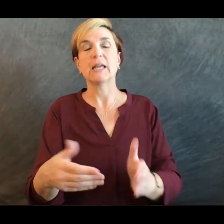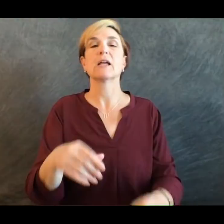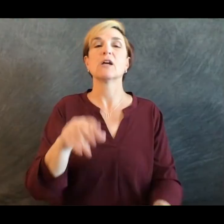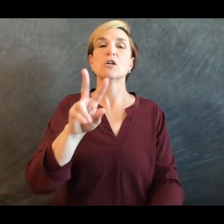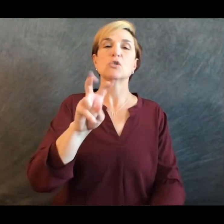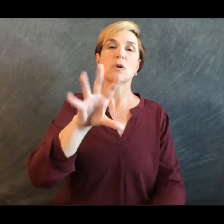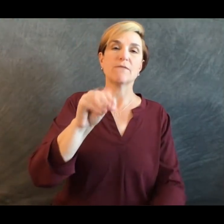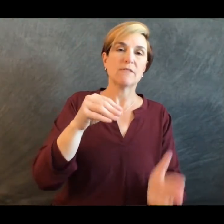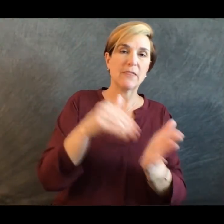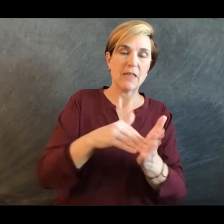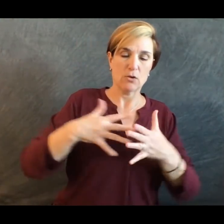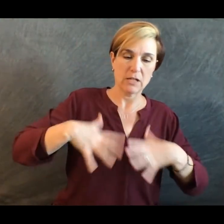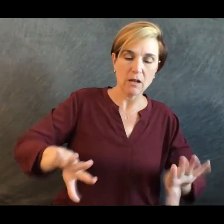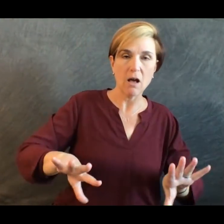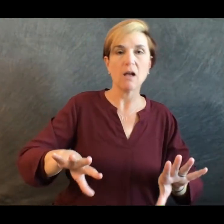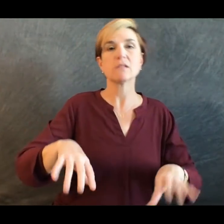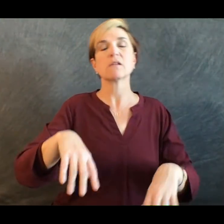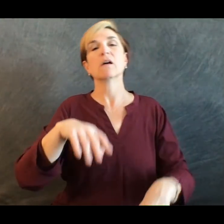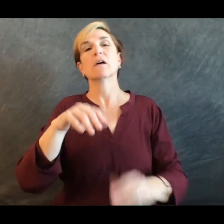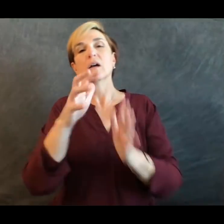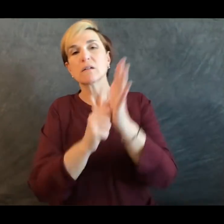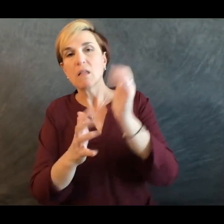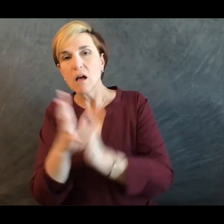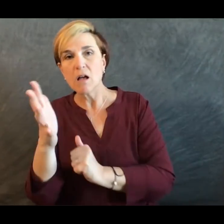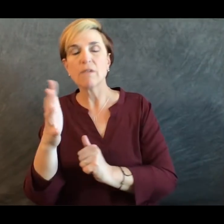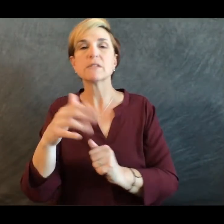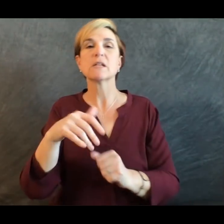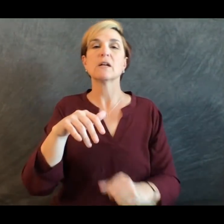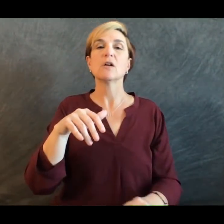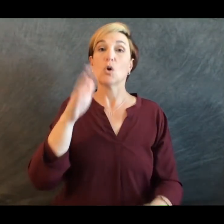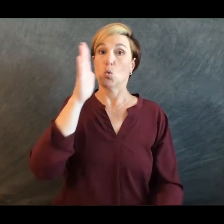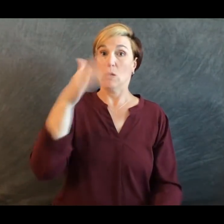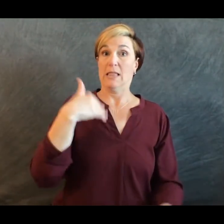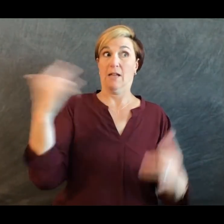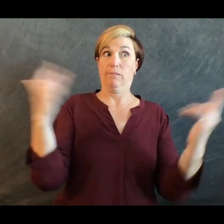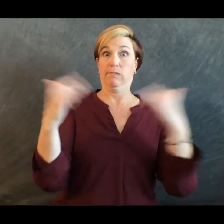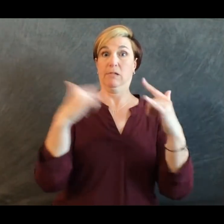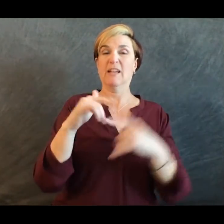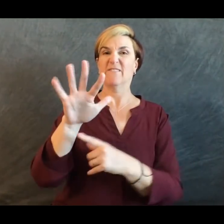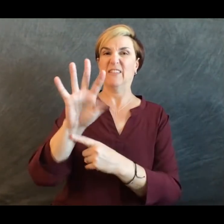of gloves 54 more flights are scheduled literally bringing in supplies from